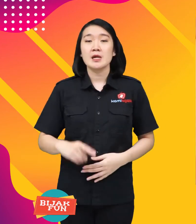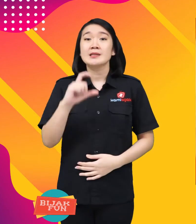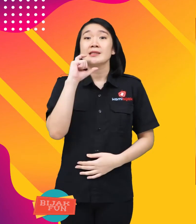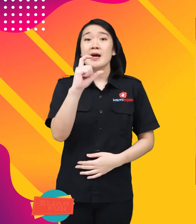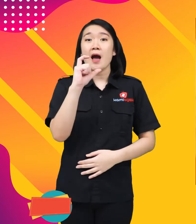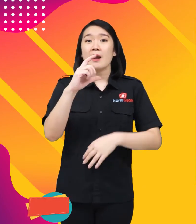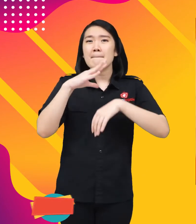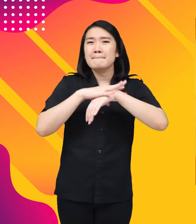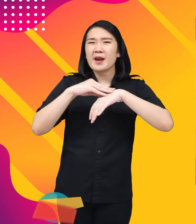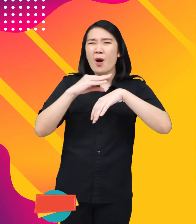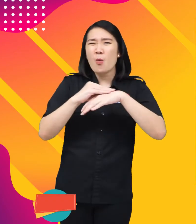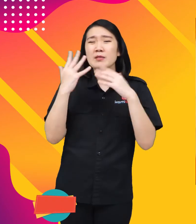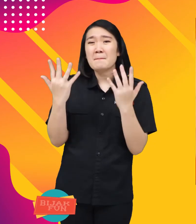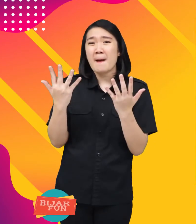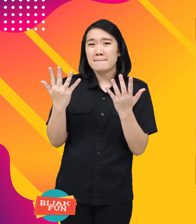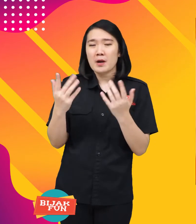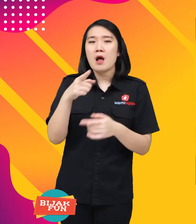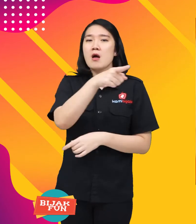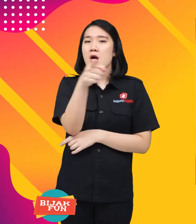How to treat how?